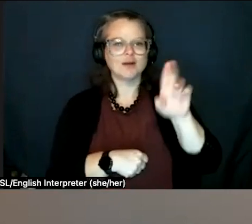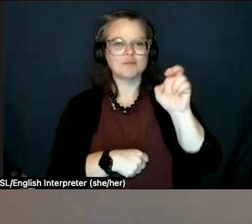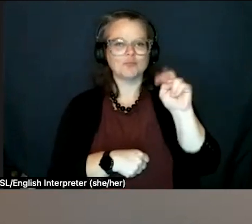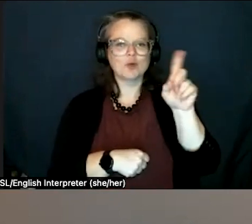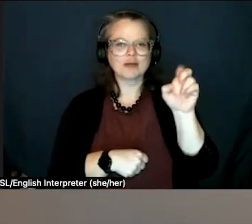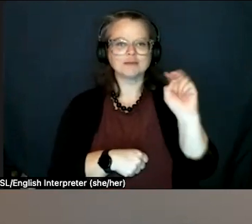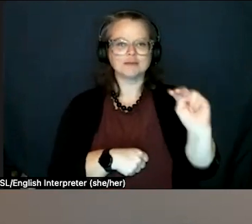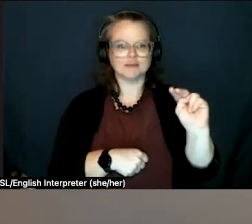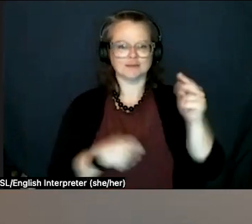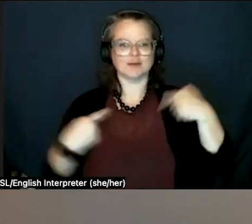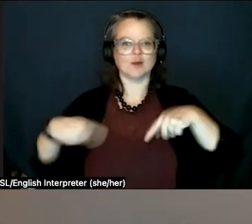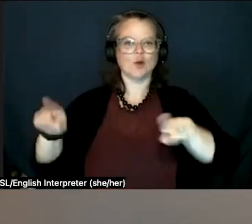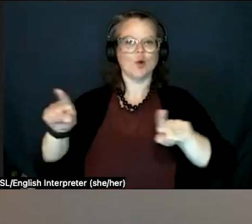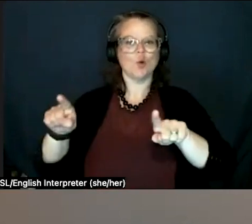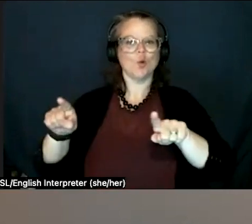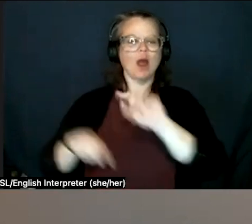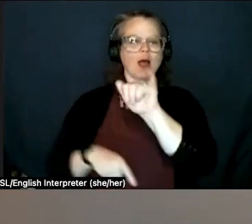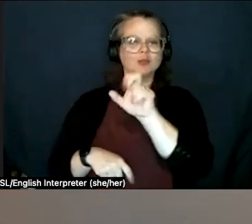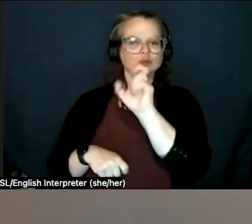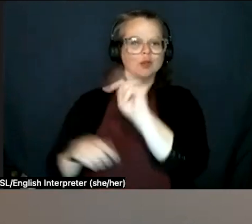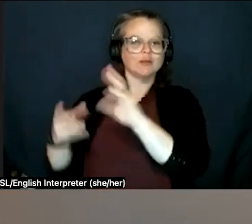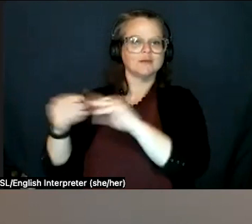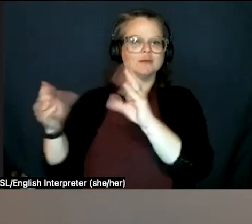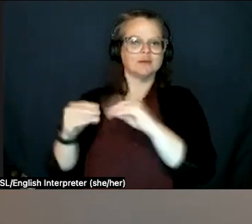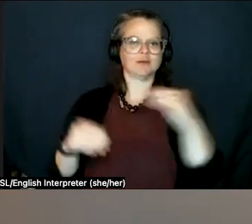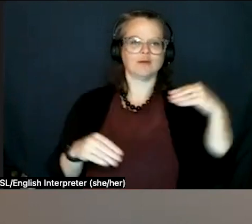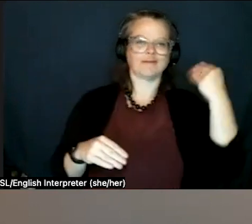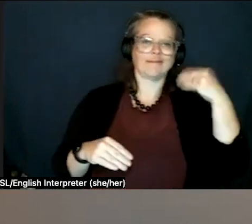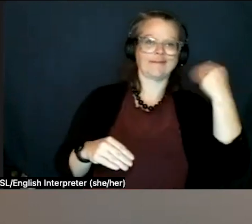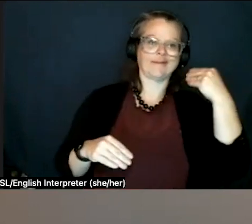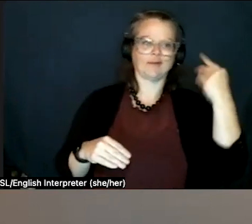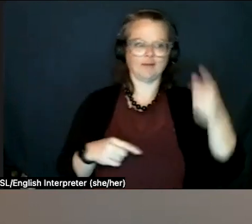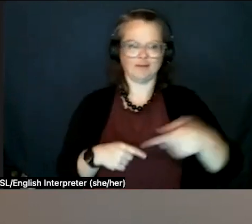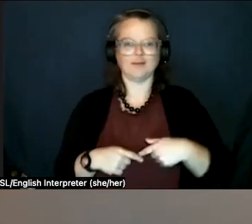Brendan: Oh, yeah, I get that all the time where things that I suggested years ago come